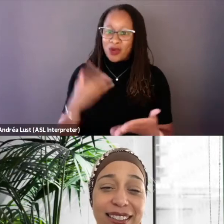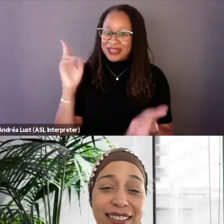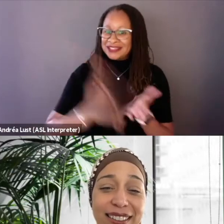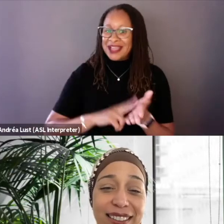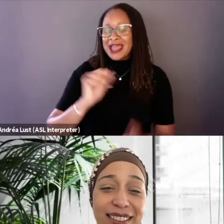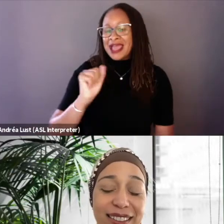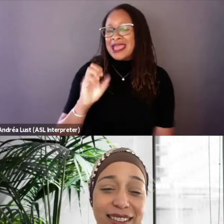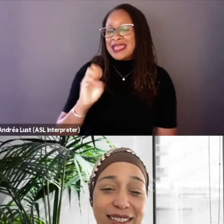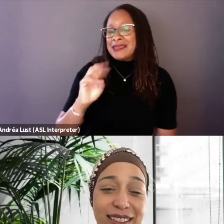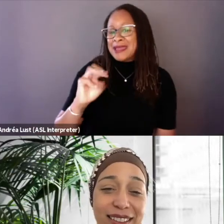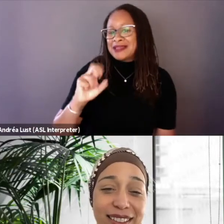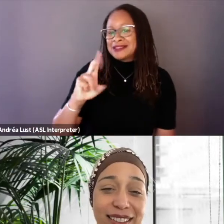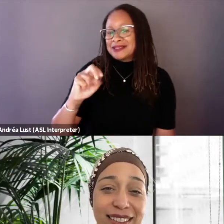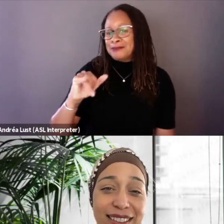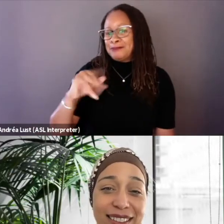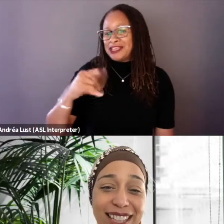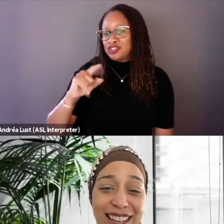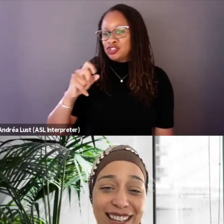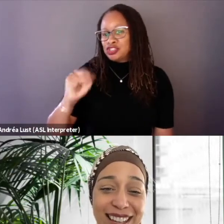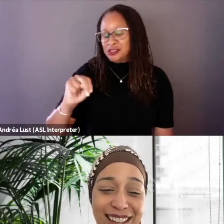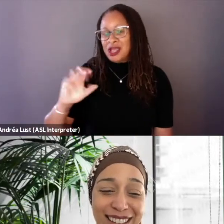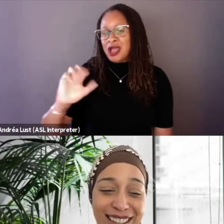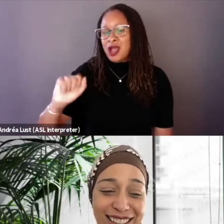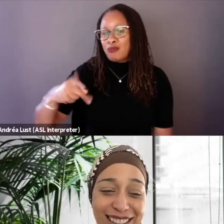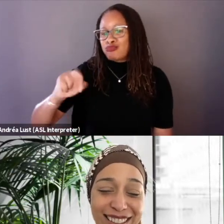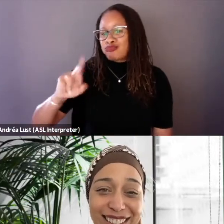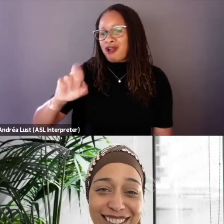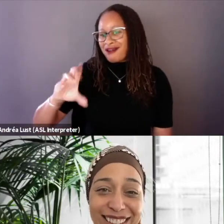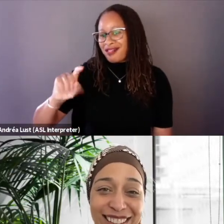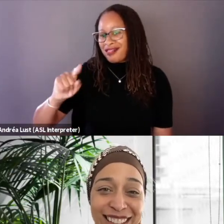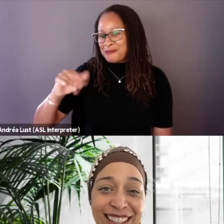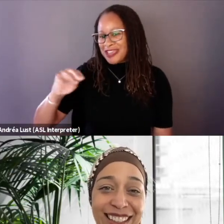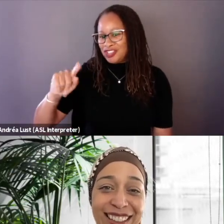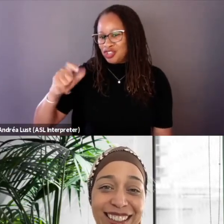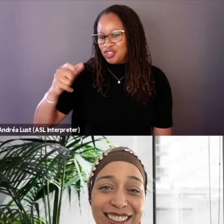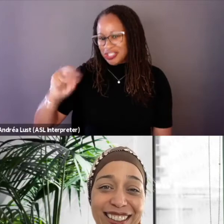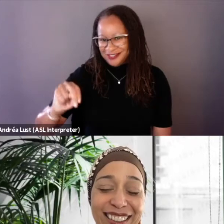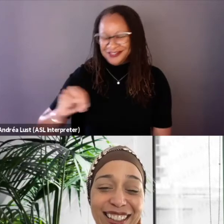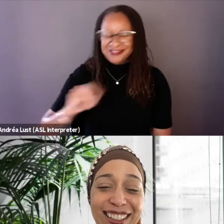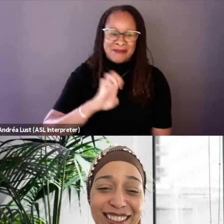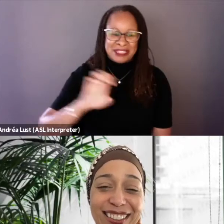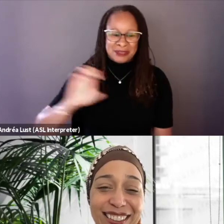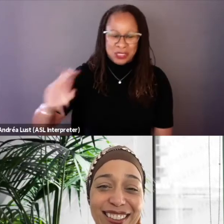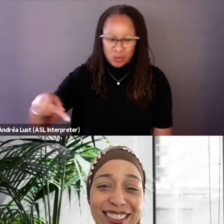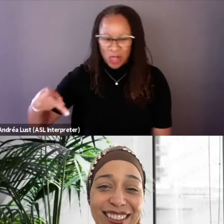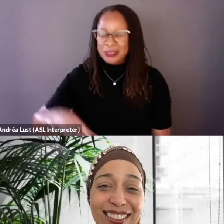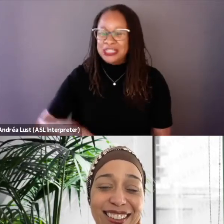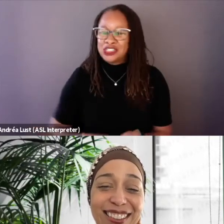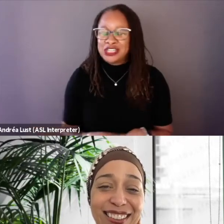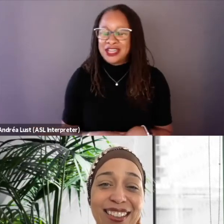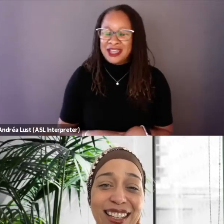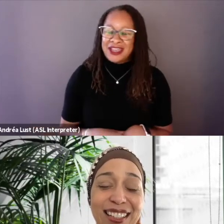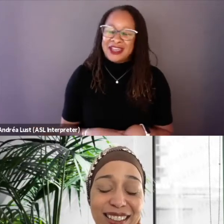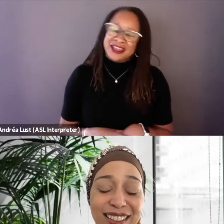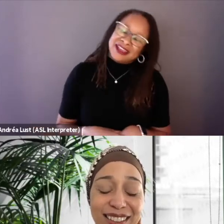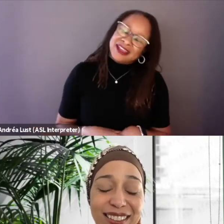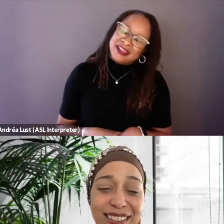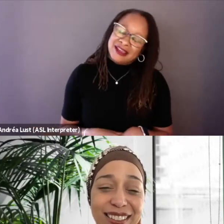I blame you for destroying my cherished- Now, what did I say earlier, Eric? The ugly of America, for America the beautiful.